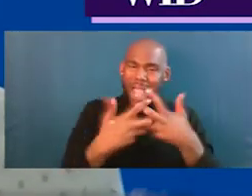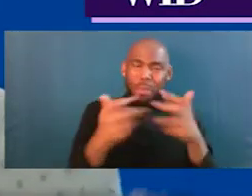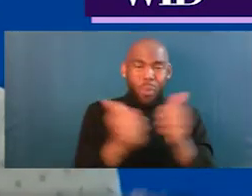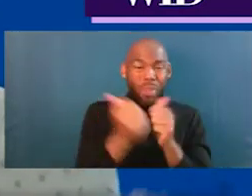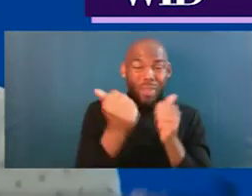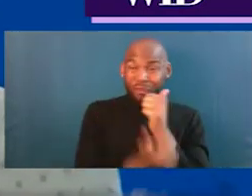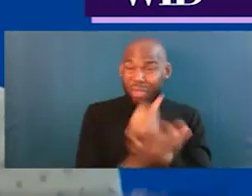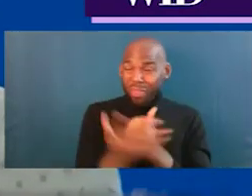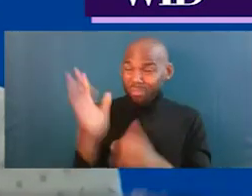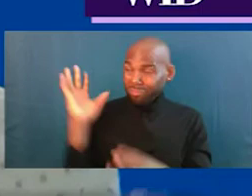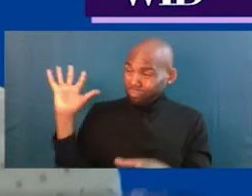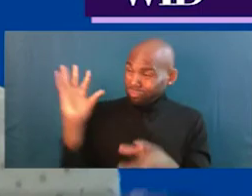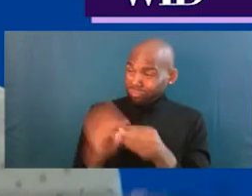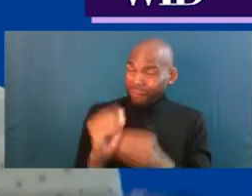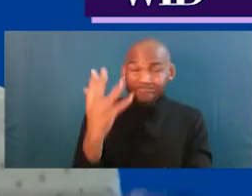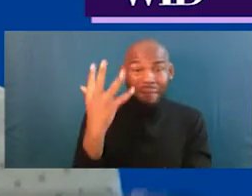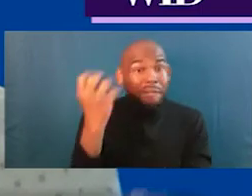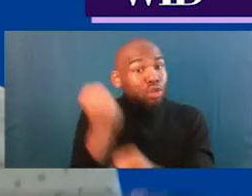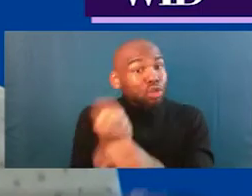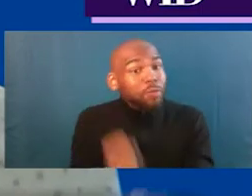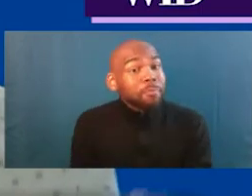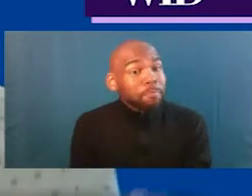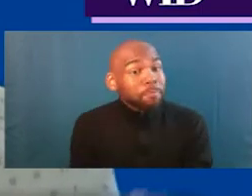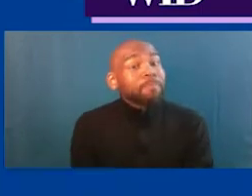over the last five years.